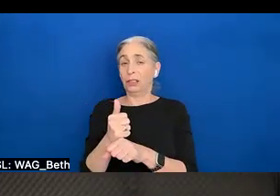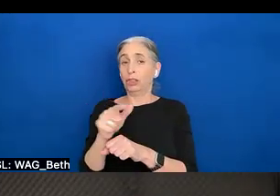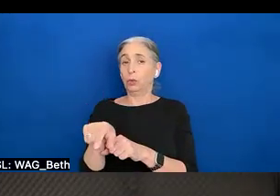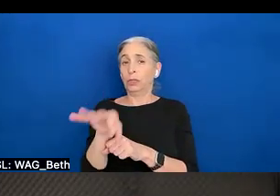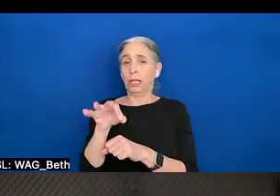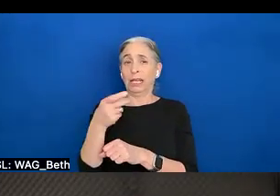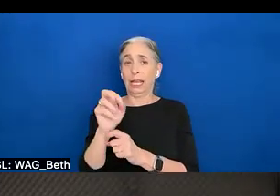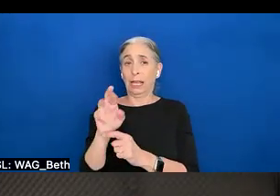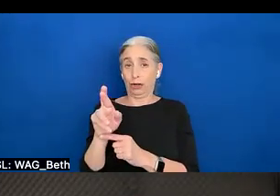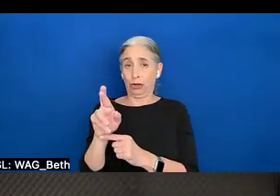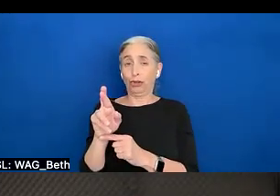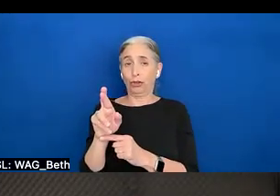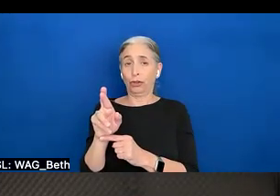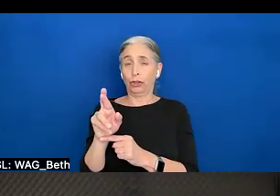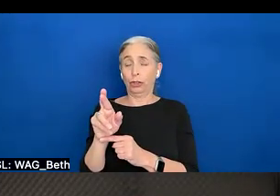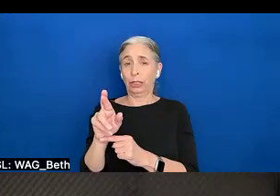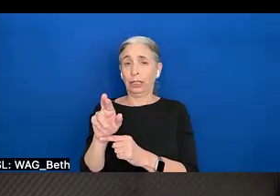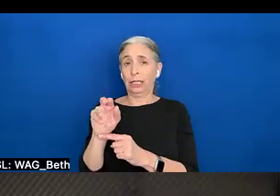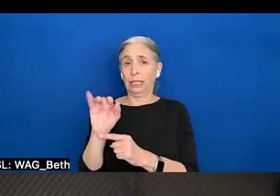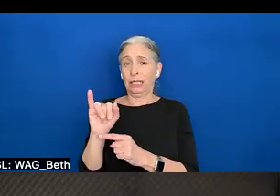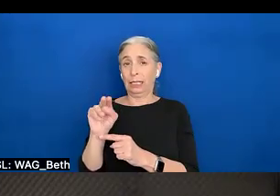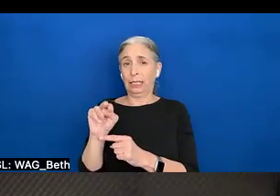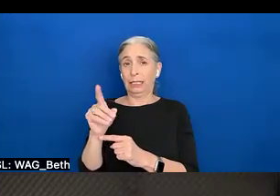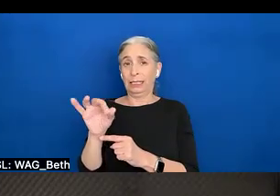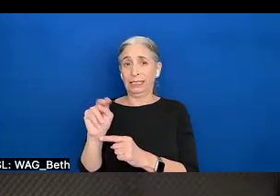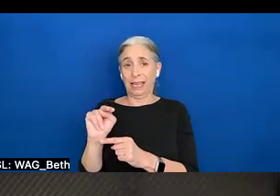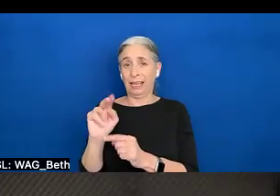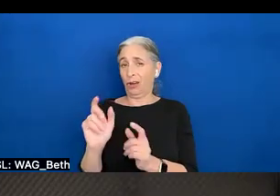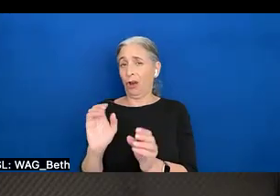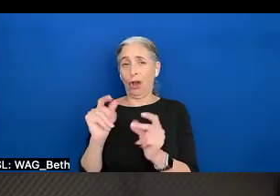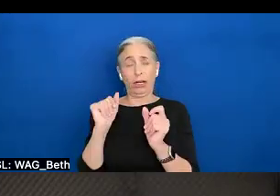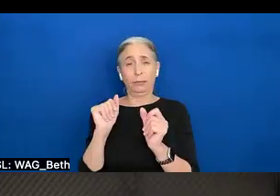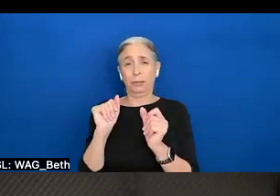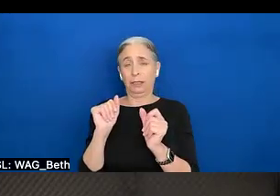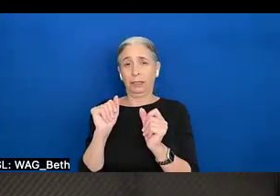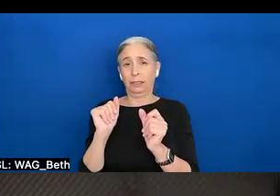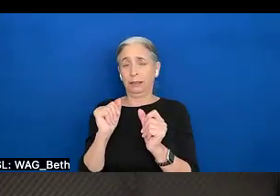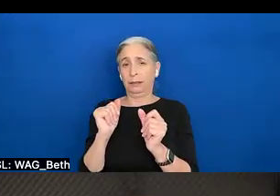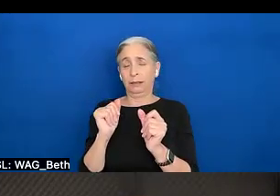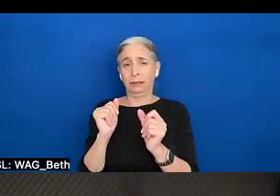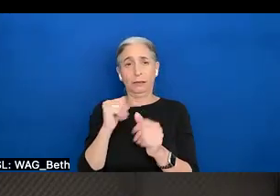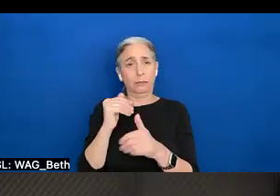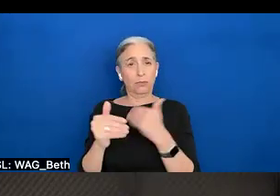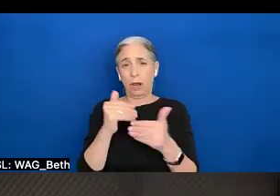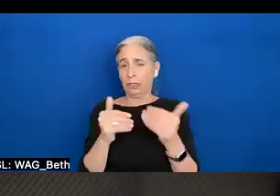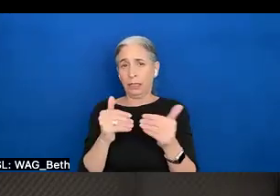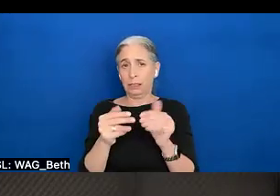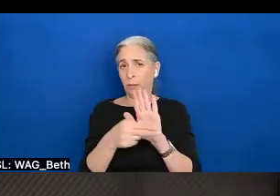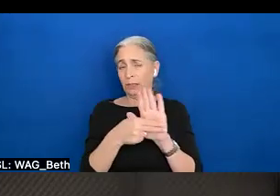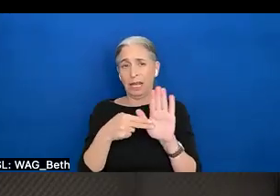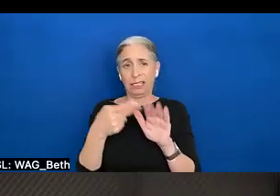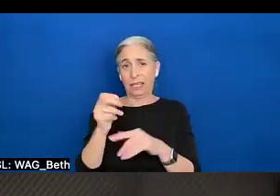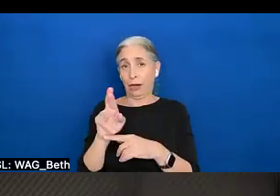When you select headers, however, in InDesign,